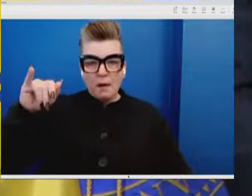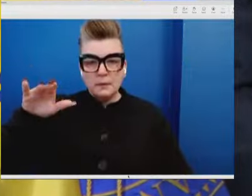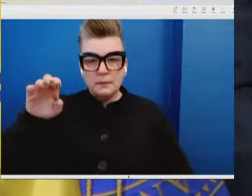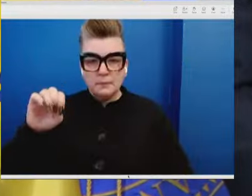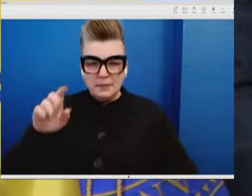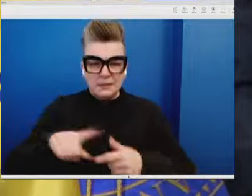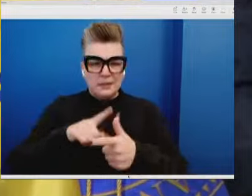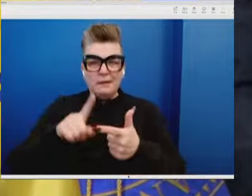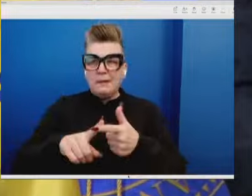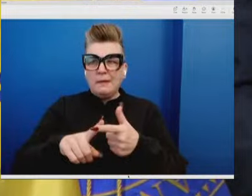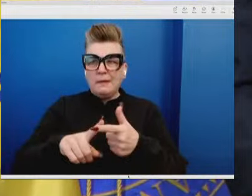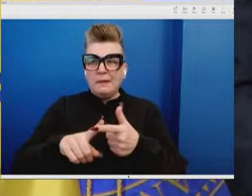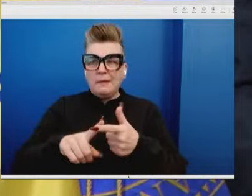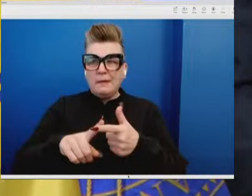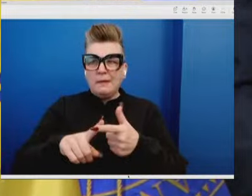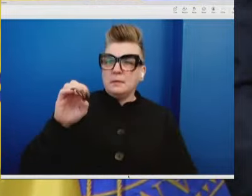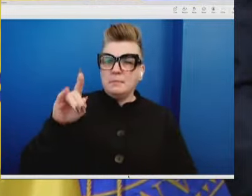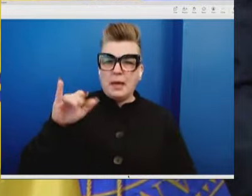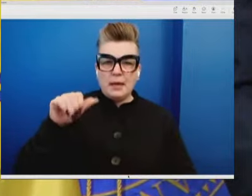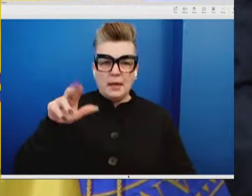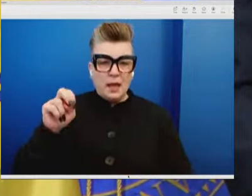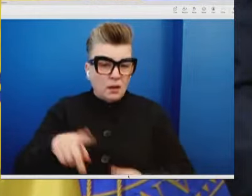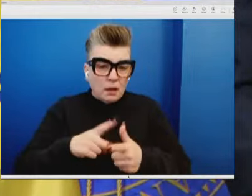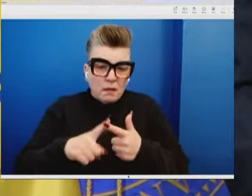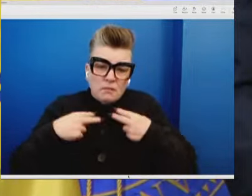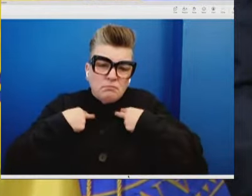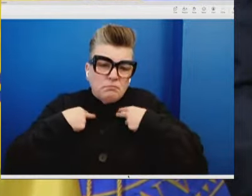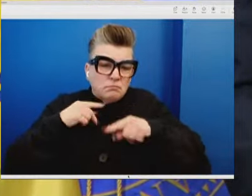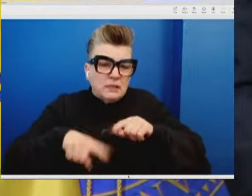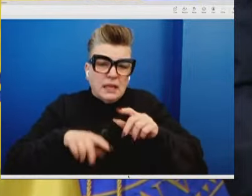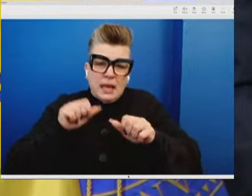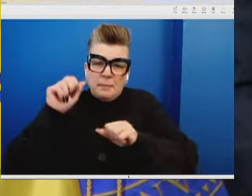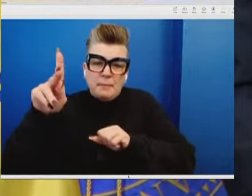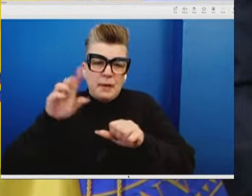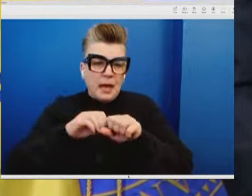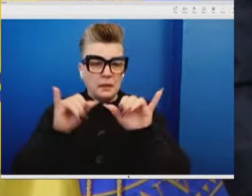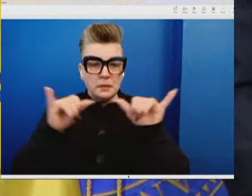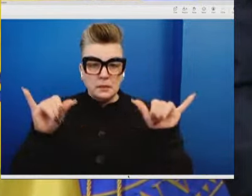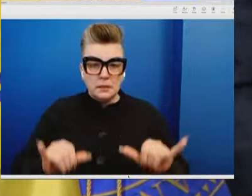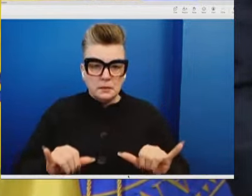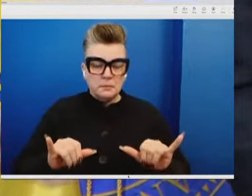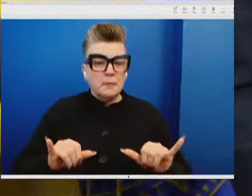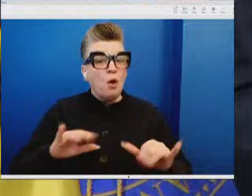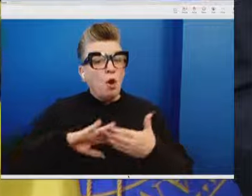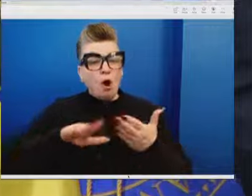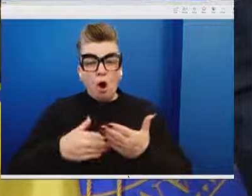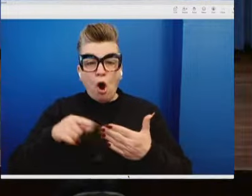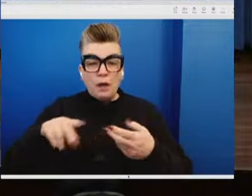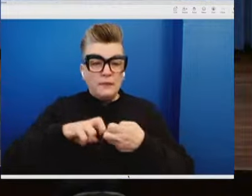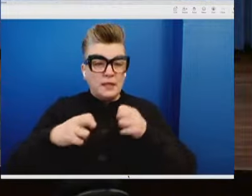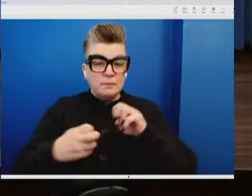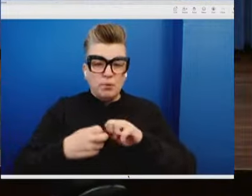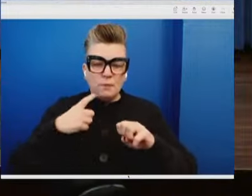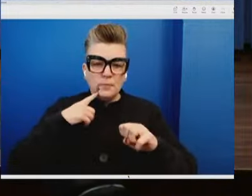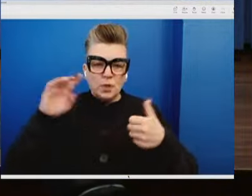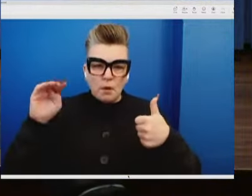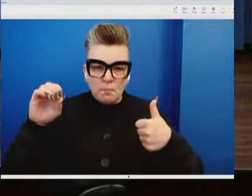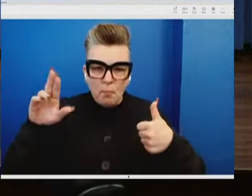are problems at many levels, moral, ethical, financial, and we're going to tackle them all. Sarah Kliff: Then the second question, probably either for